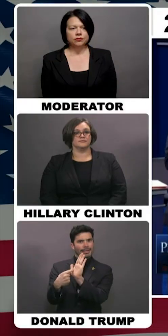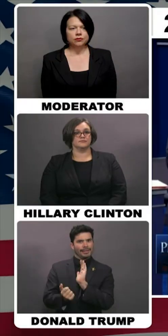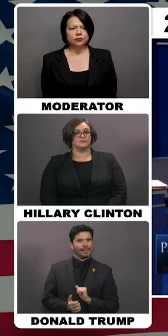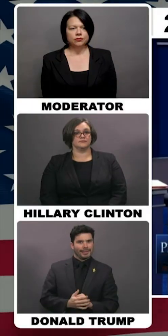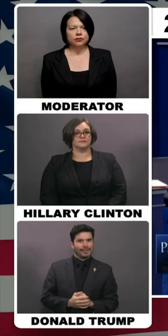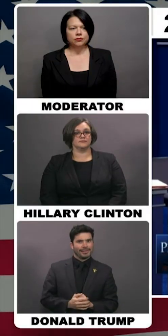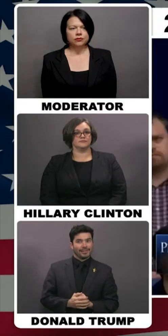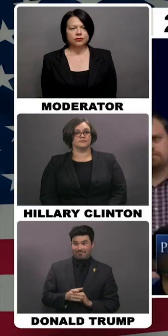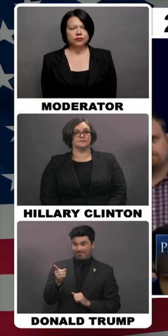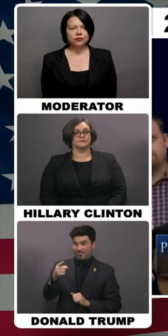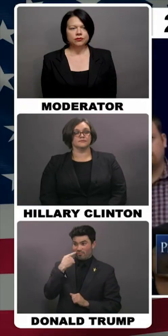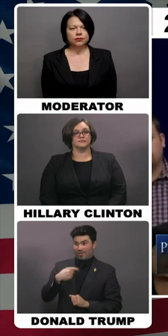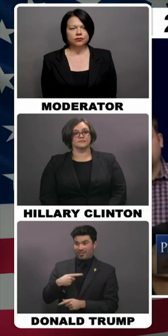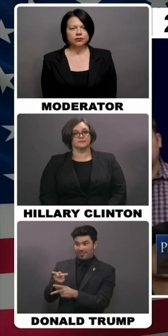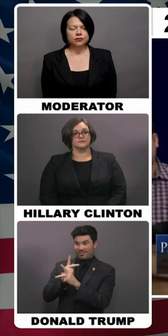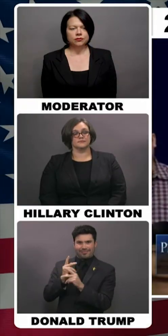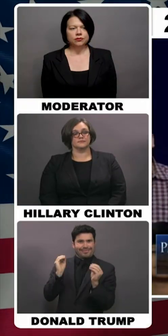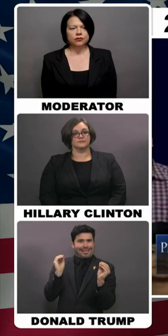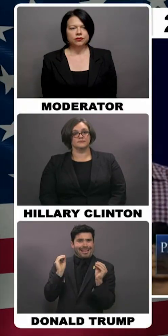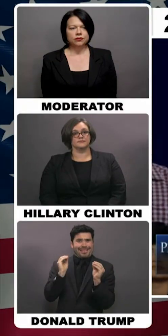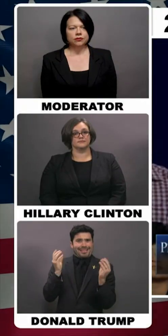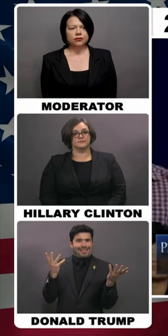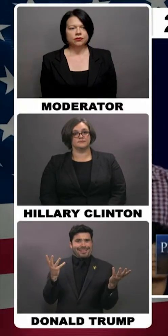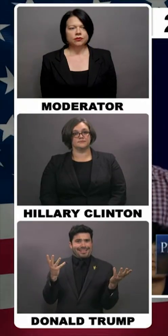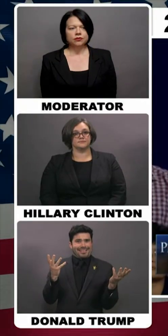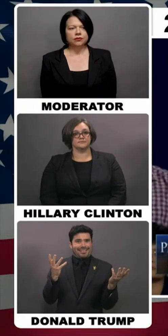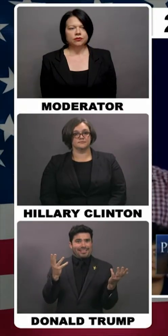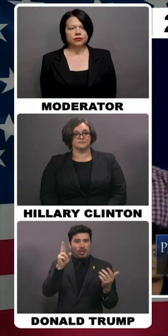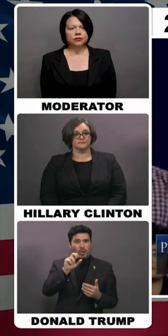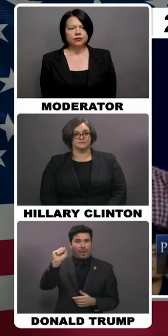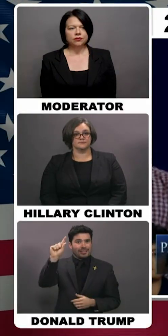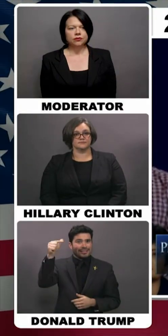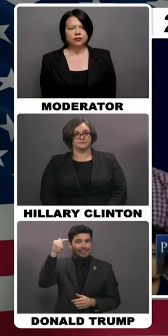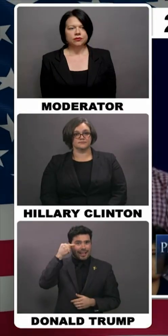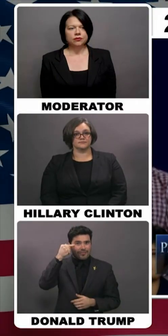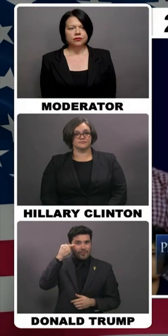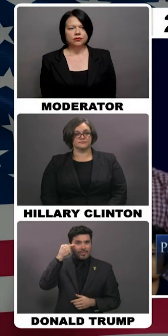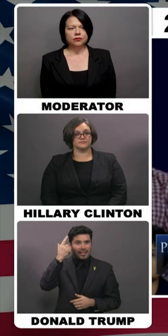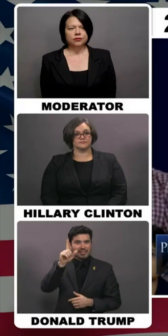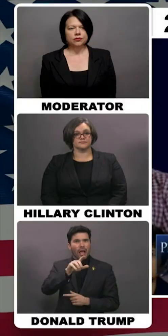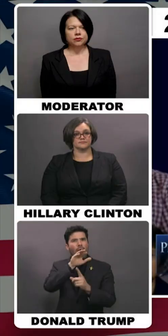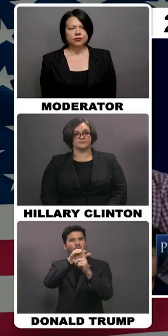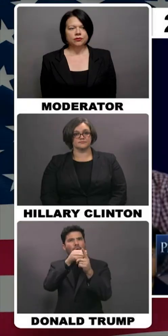You could go to the United States government and they would probably tell you that because they know my sheet very well.